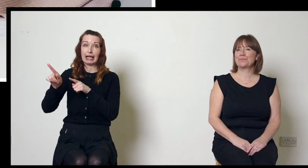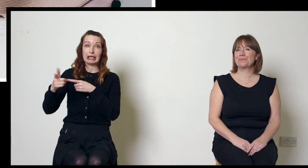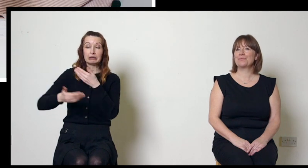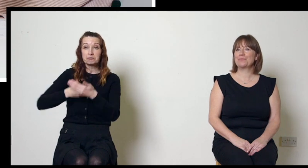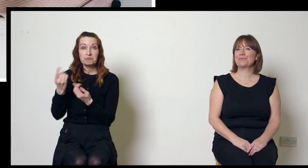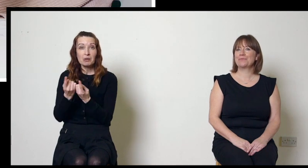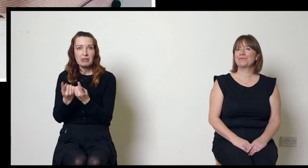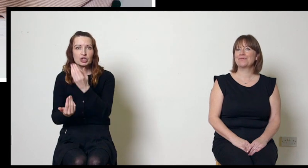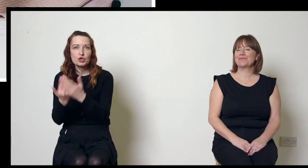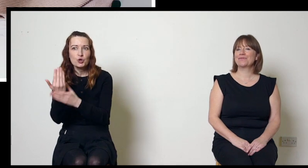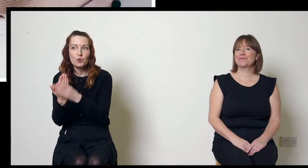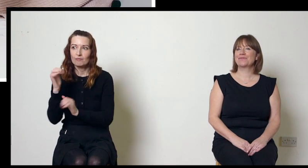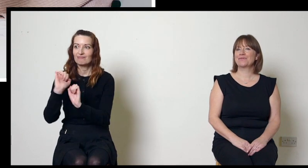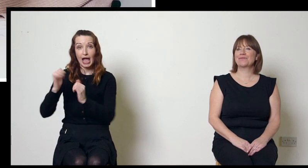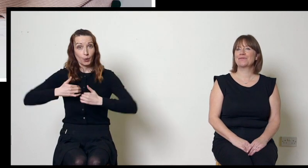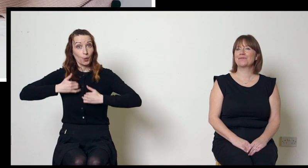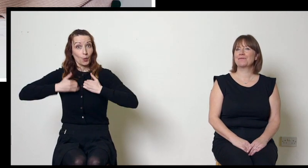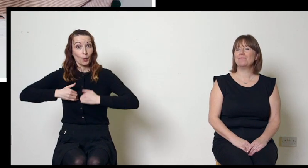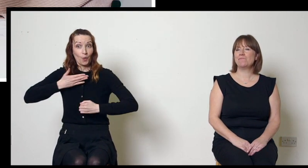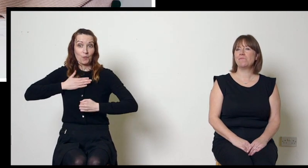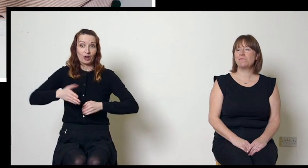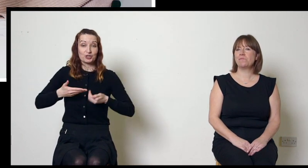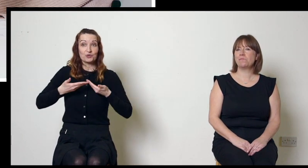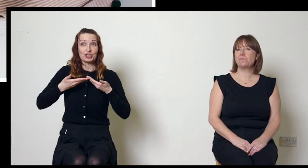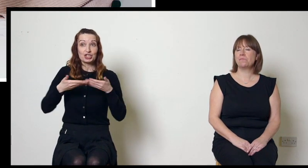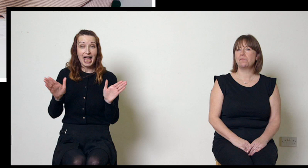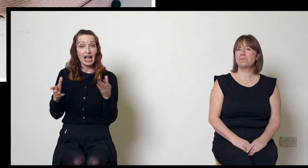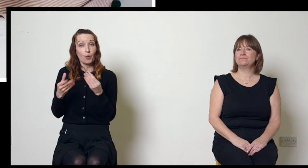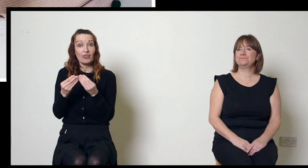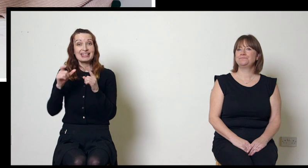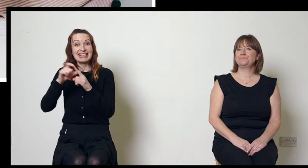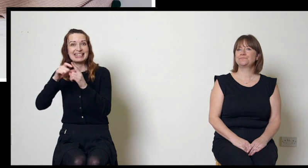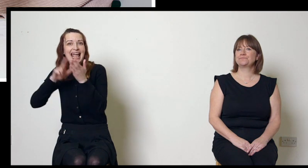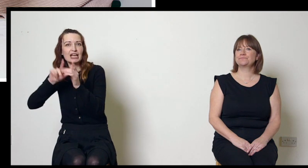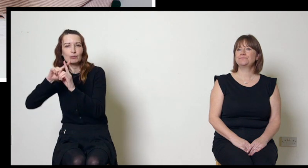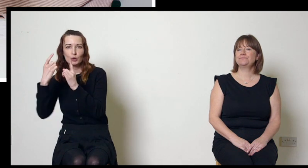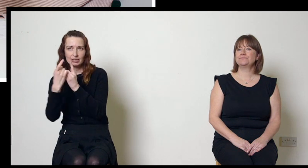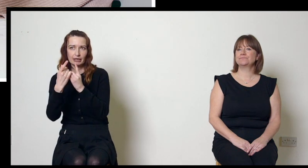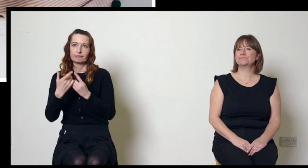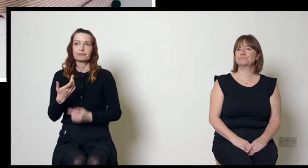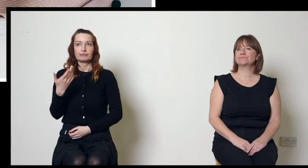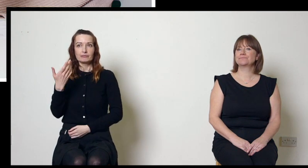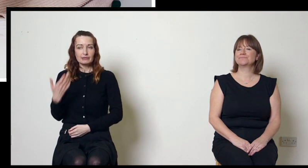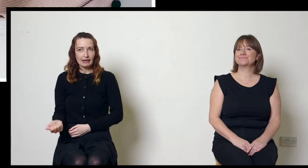that they're really interested in and want to share with others from the DDN community. So we had Fiona